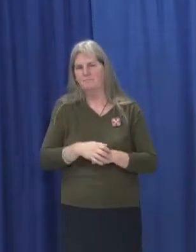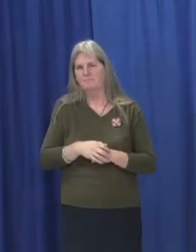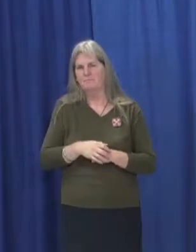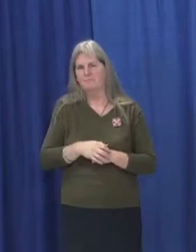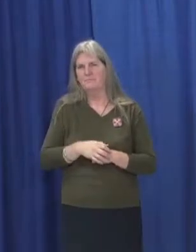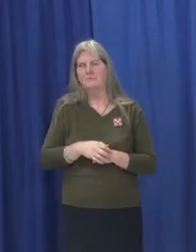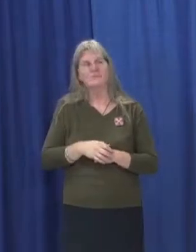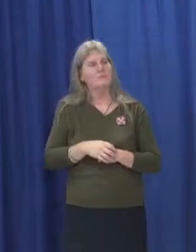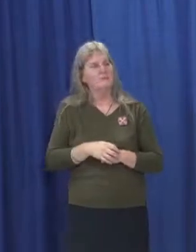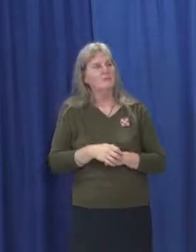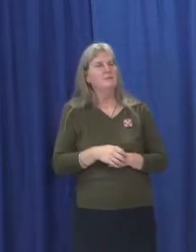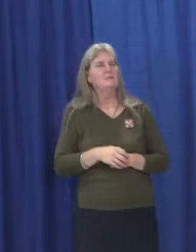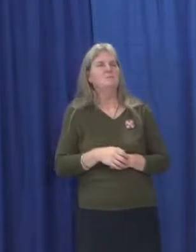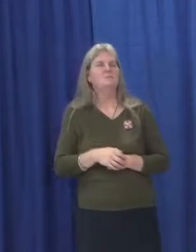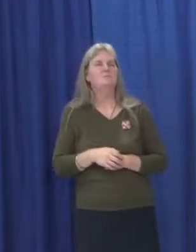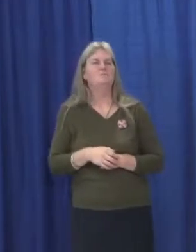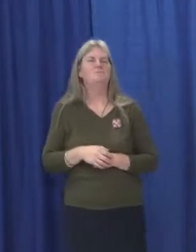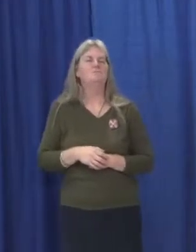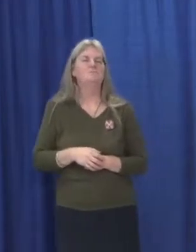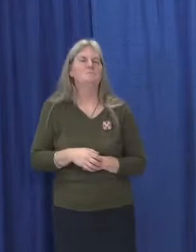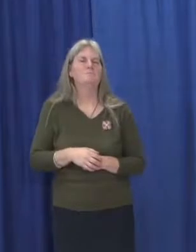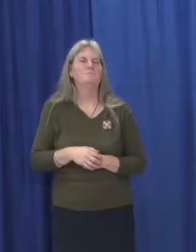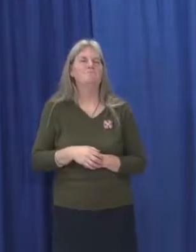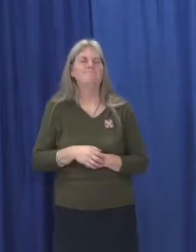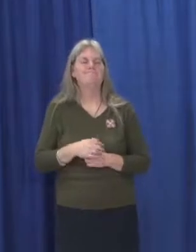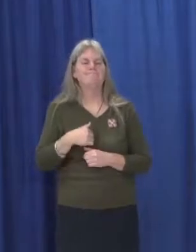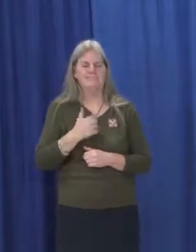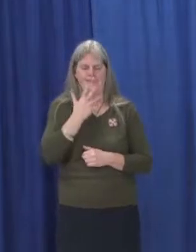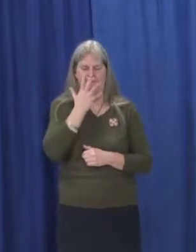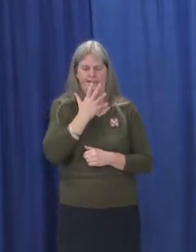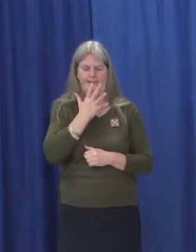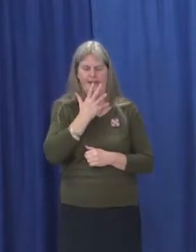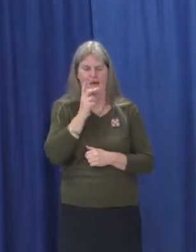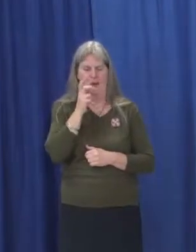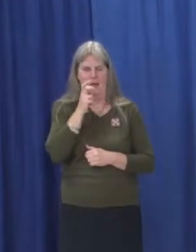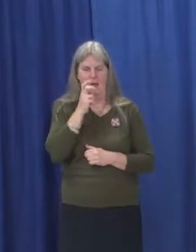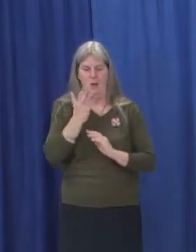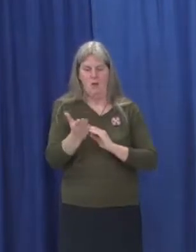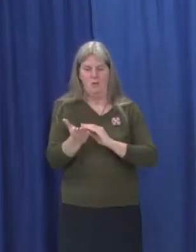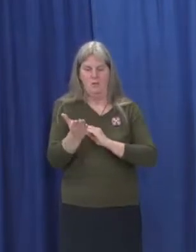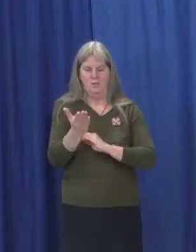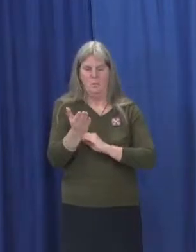I was saddened to hear of two individuals who had been